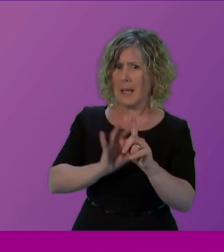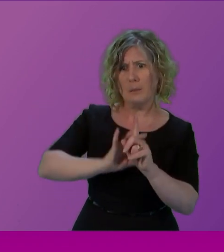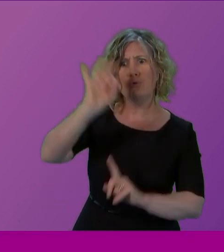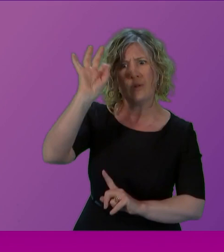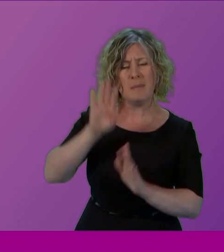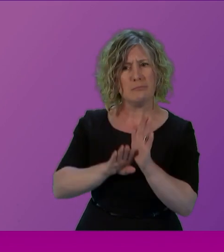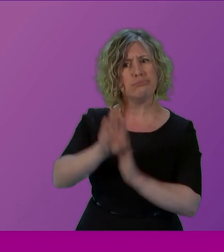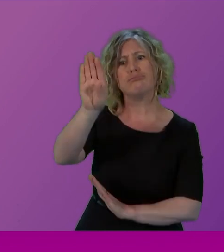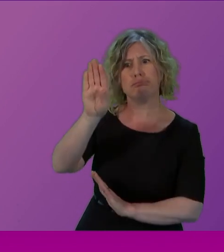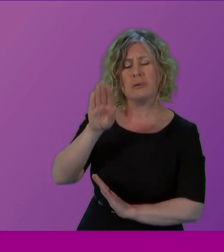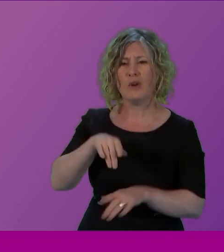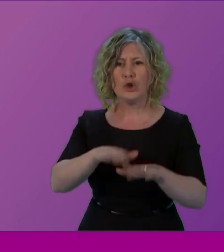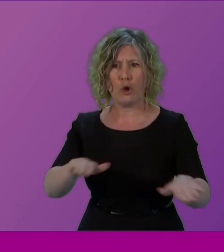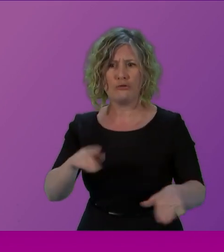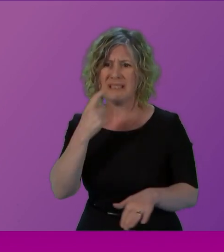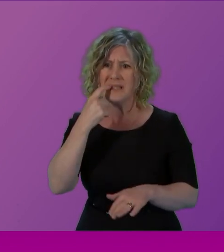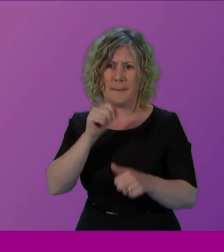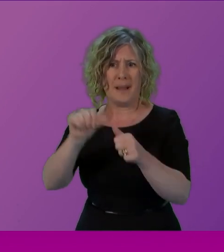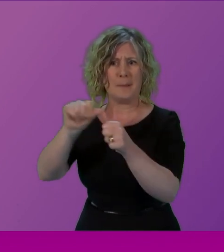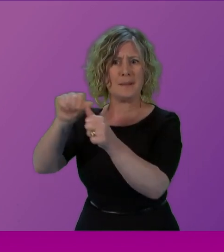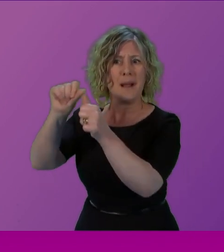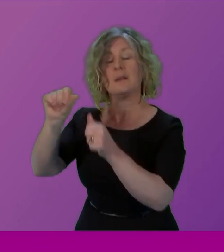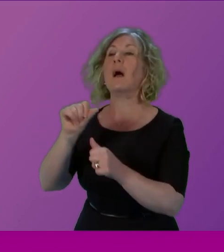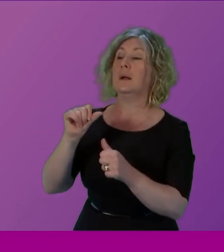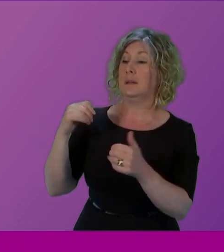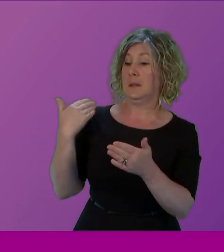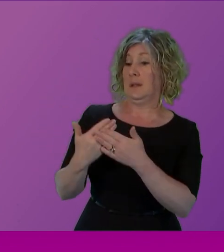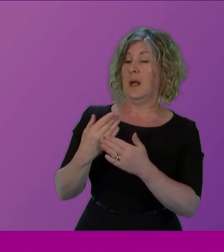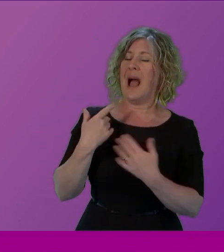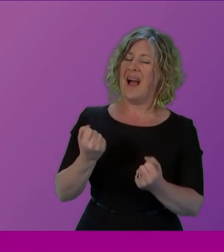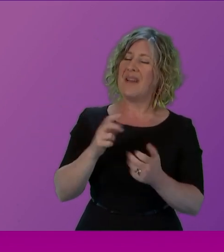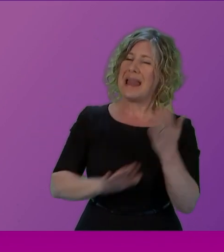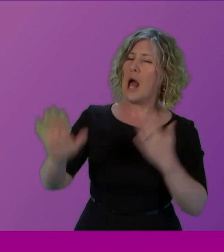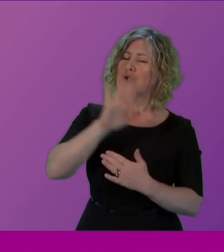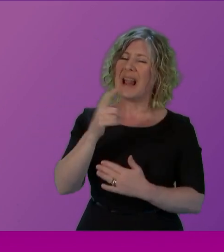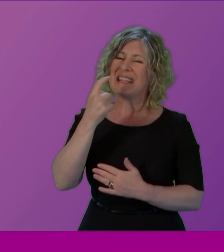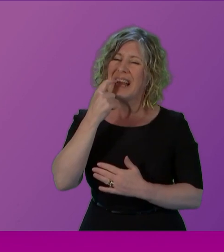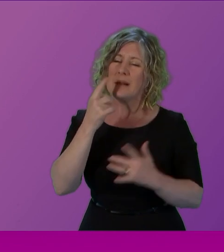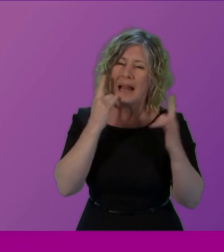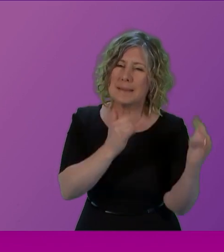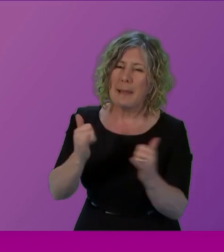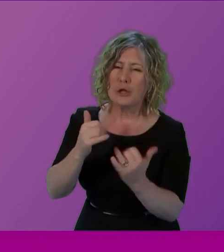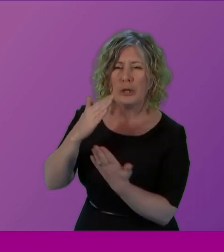In the first year of the national dental inspection programme, in 2002—Anas Sarwar should be